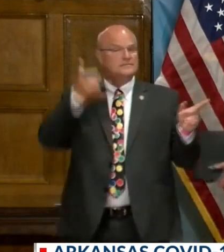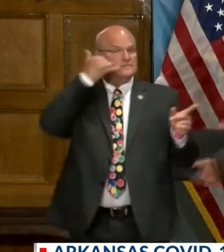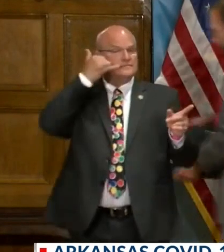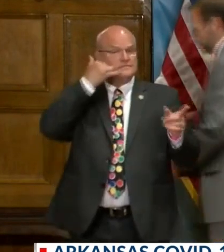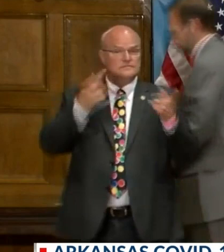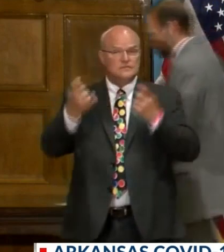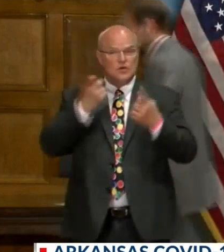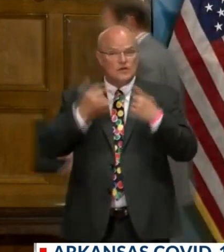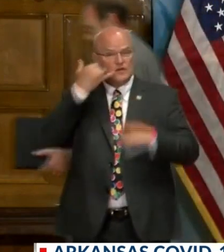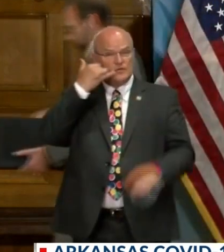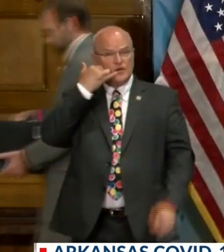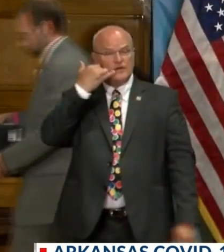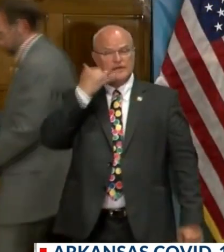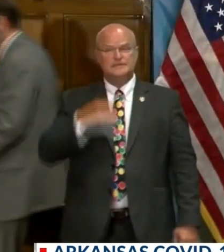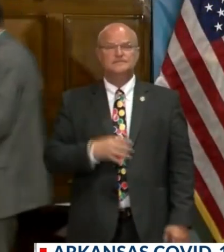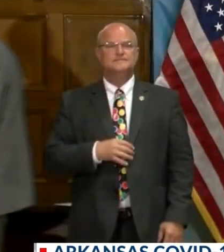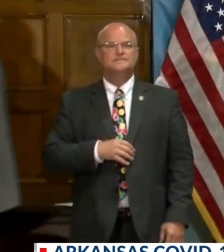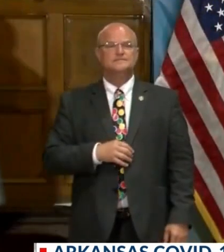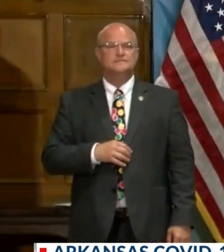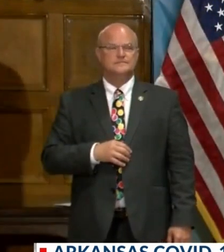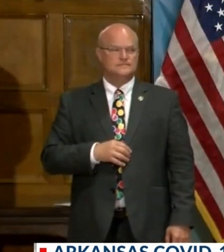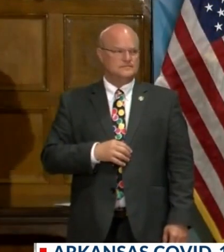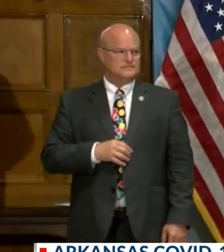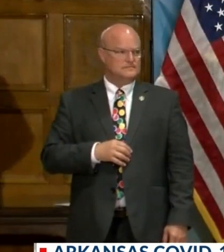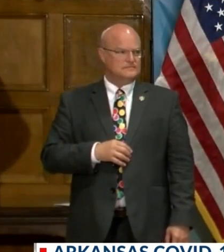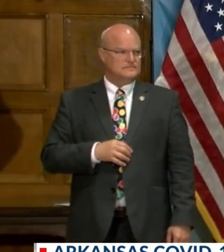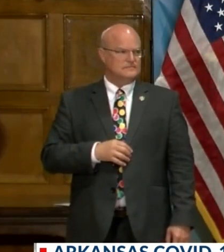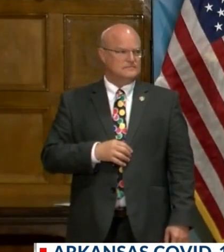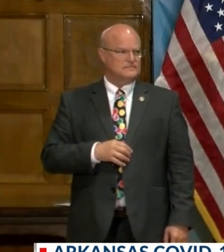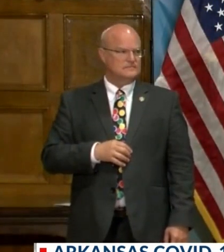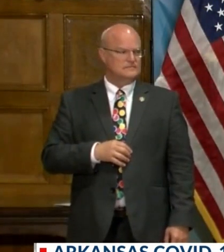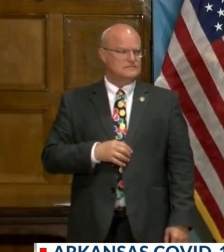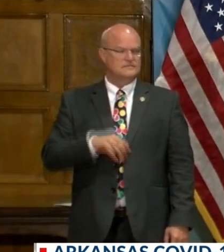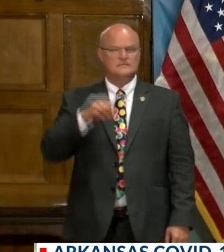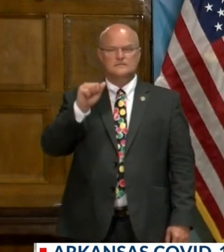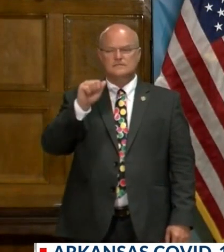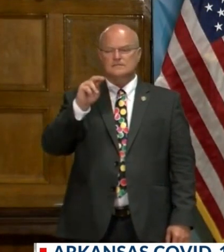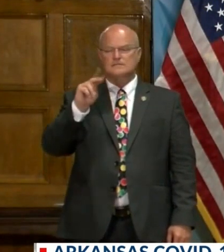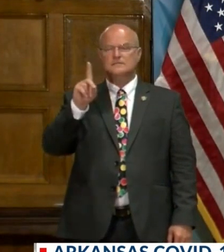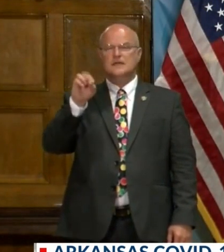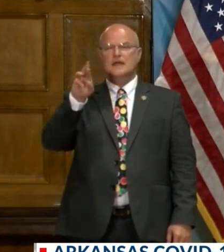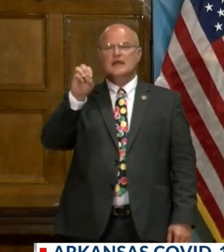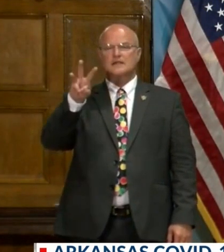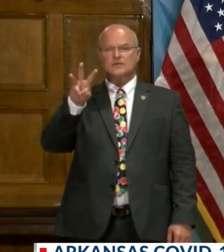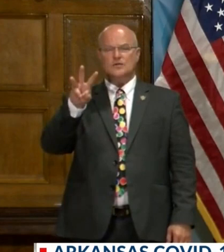YES, FIVE. CARGILL WAS FOUR. FOUR IN CARGILL. REMOTELY, ANY QUESTIONS REMOTELY?